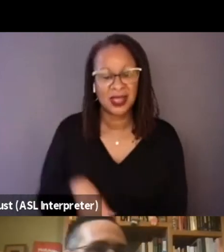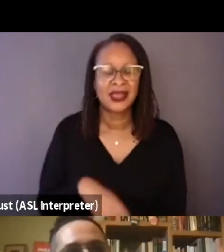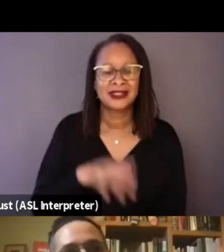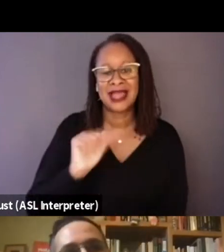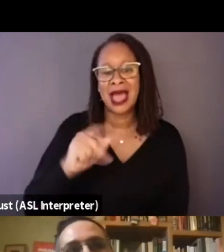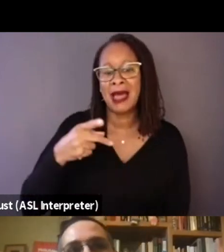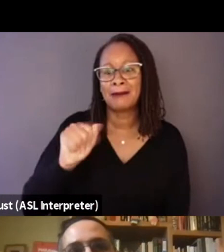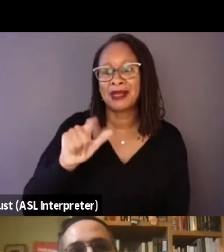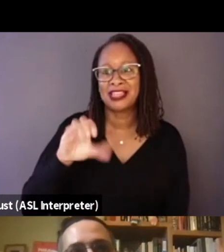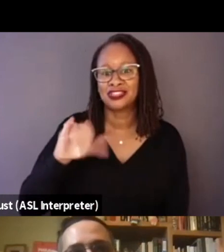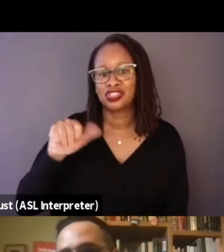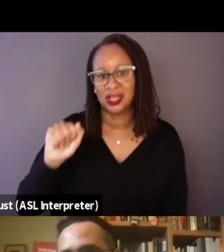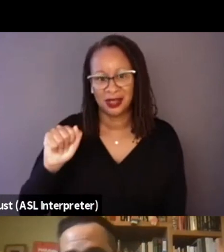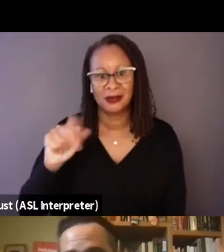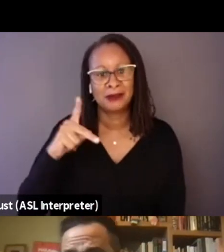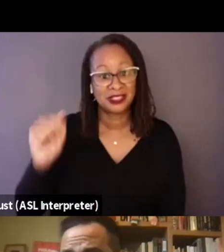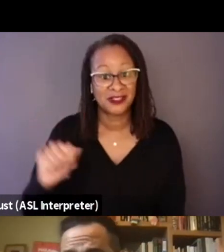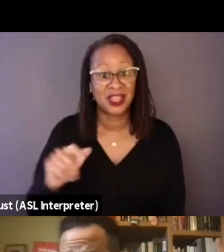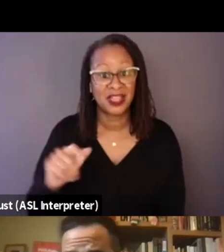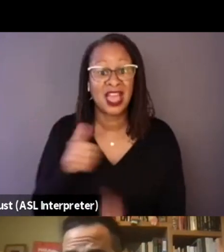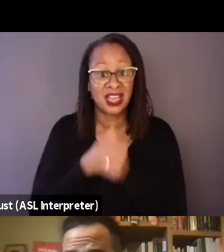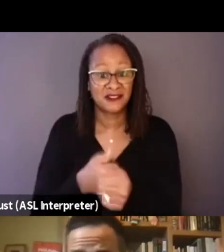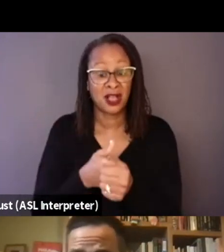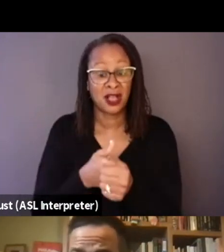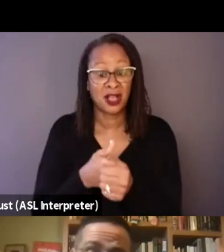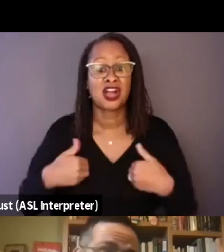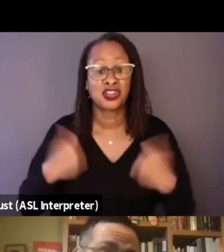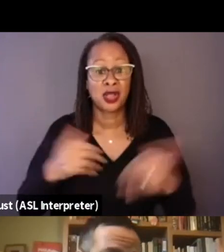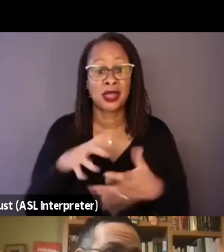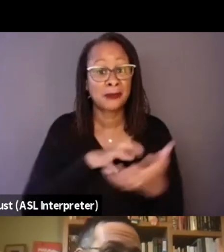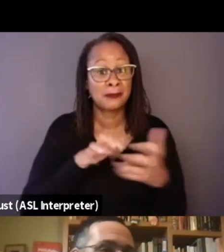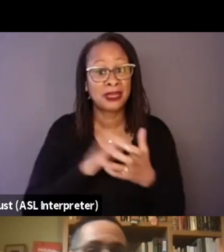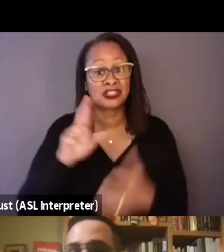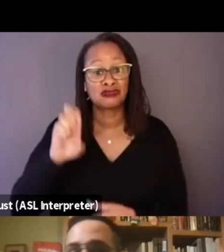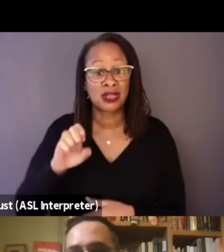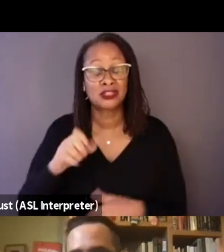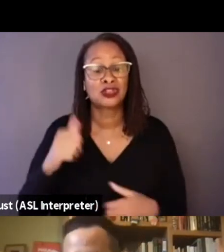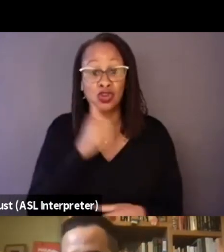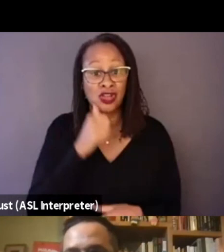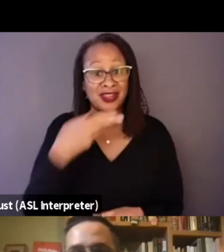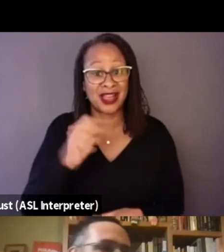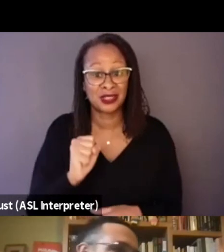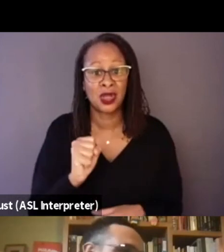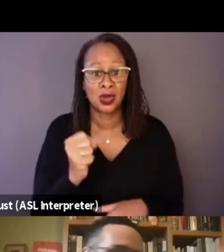And it follows a young, mixed race girl in high school who goes missing, and you expect that it's going to be,